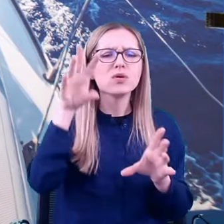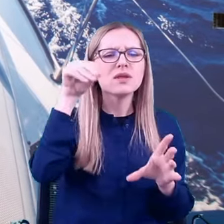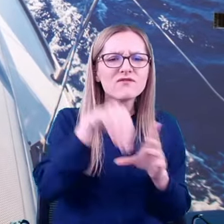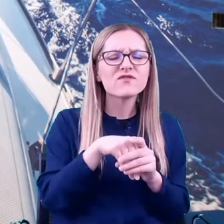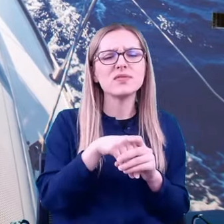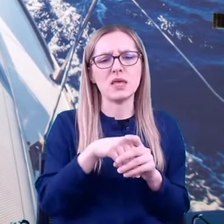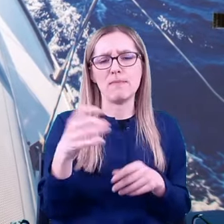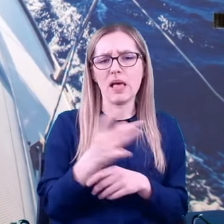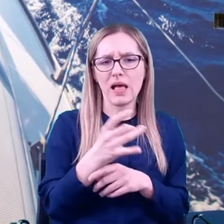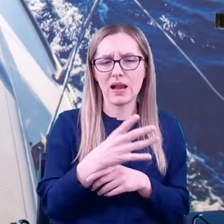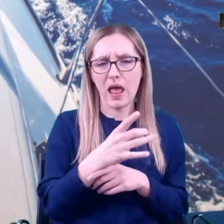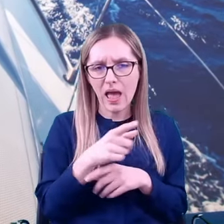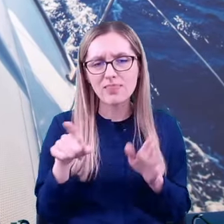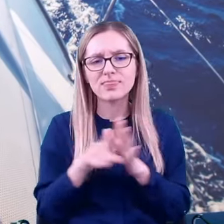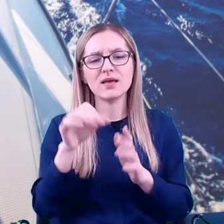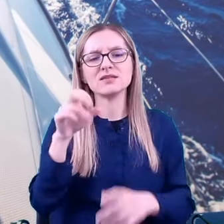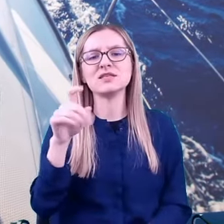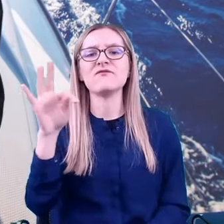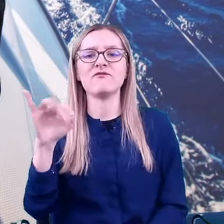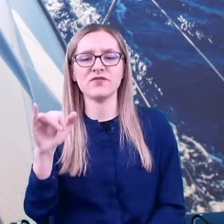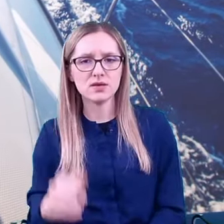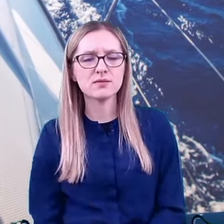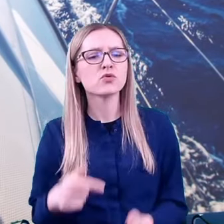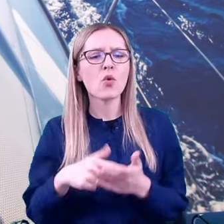It is a very trendy word: fuel cell.